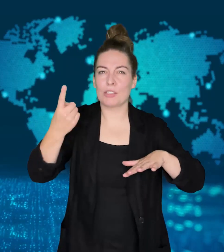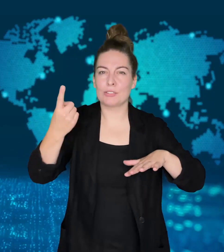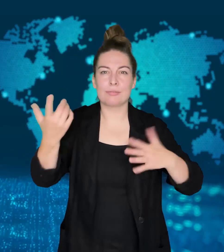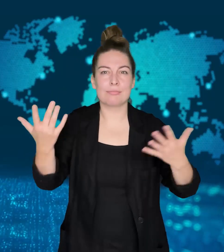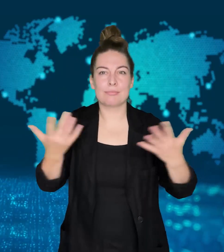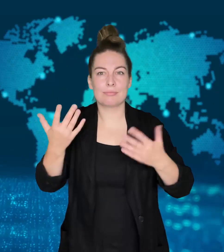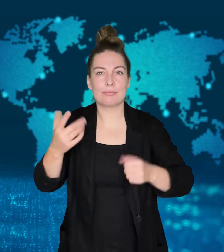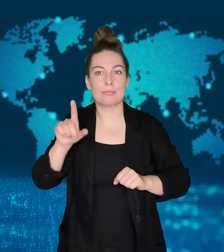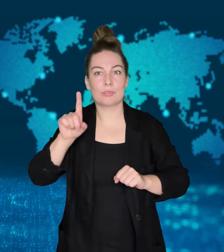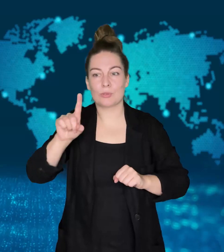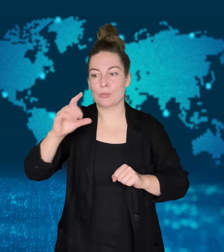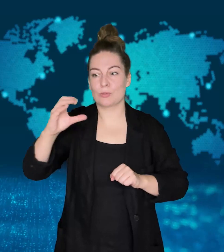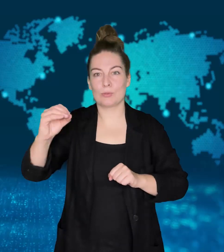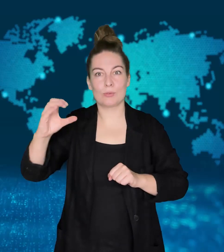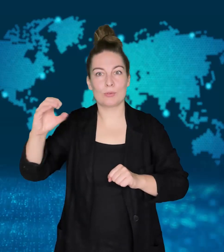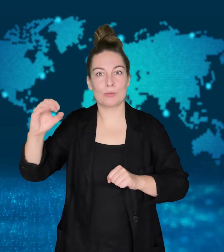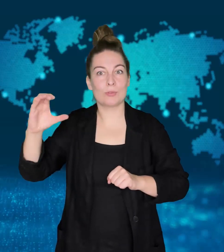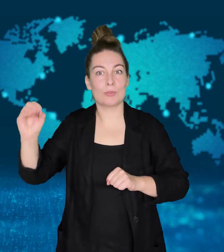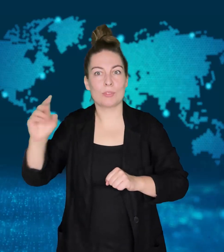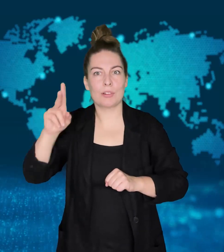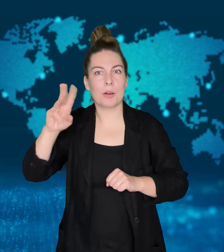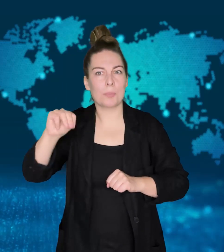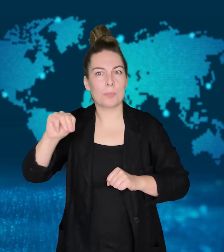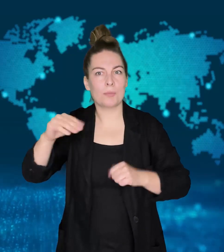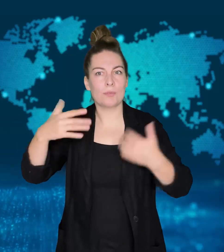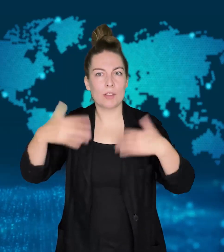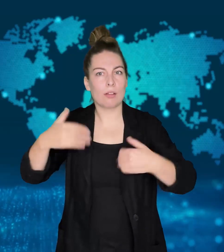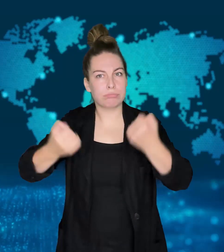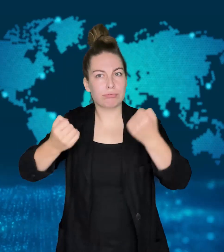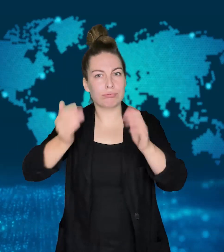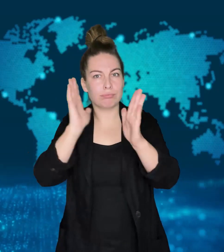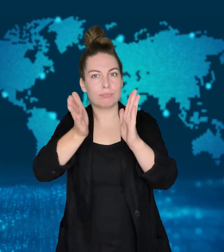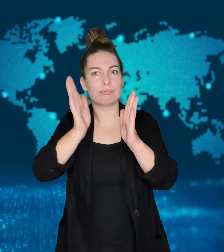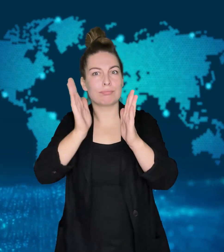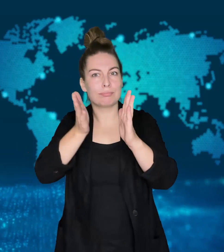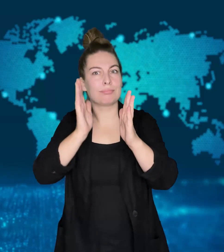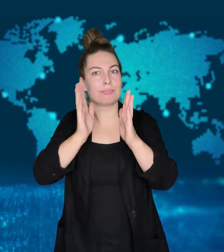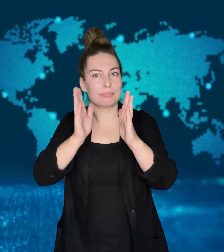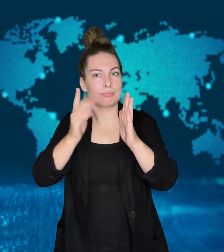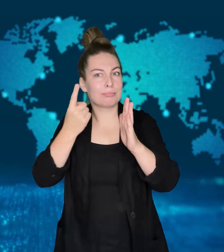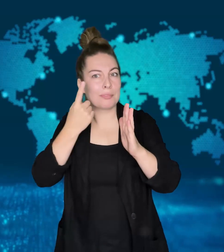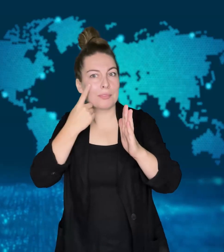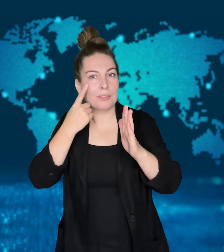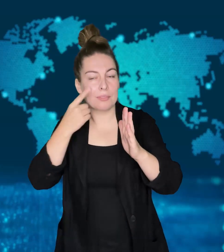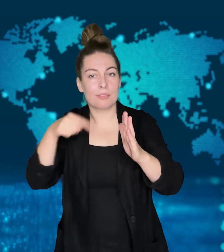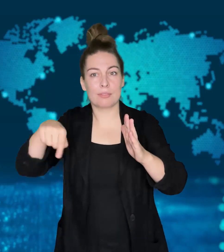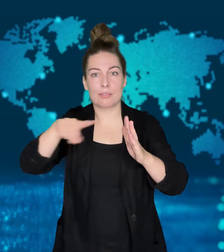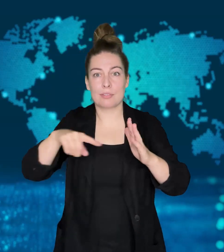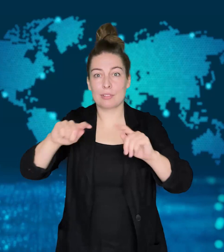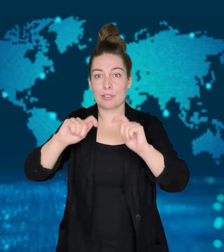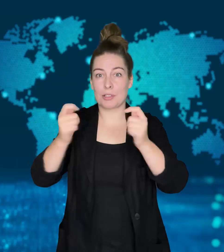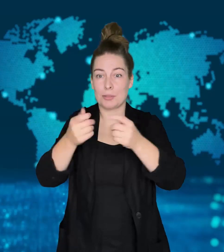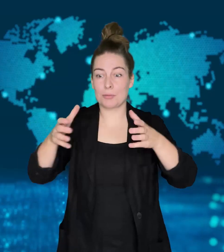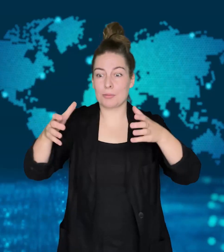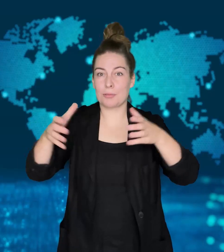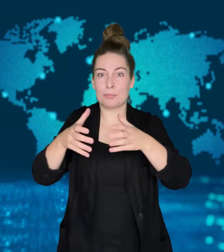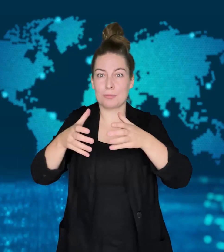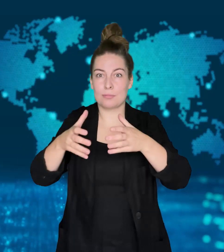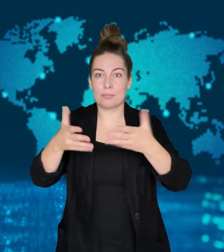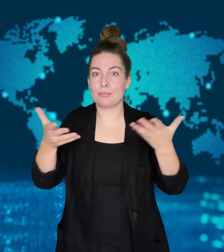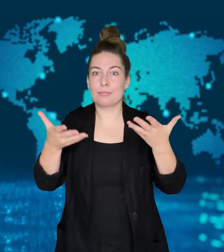The team drove it from Northern Morocco to the Sahara,